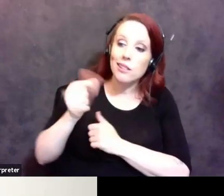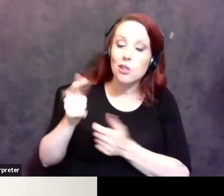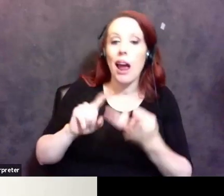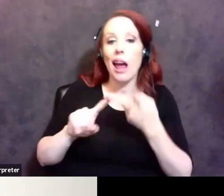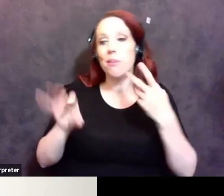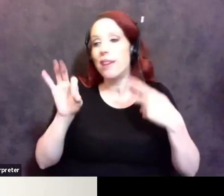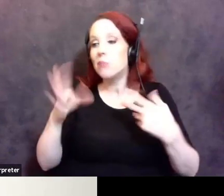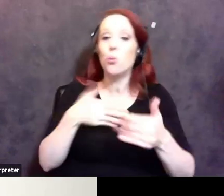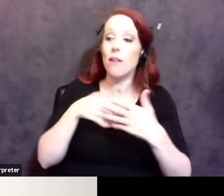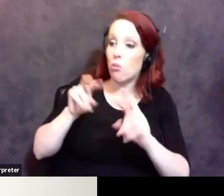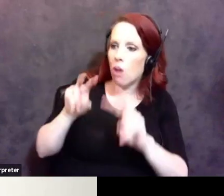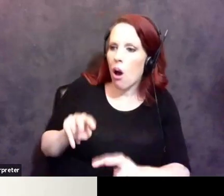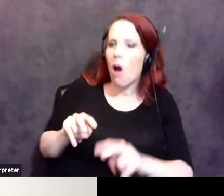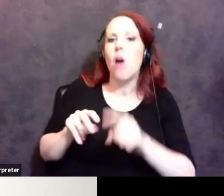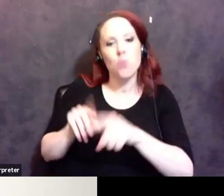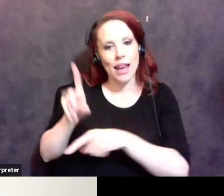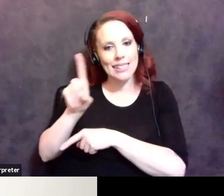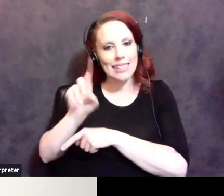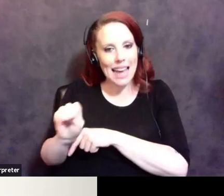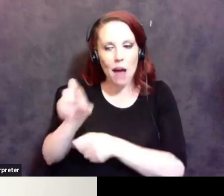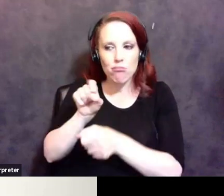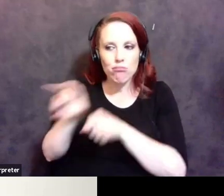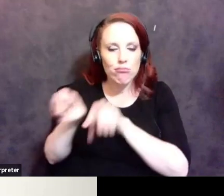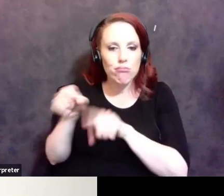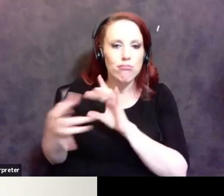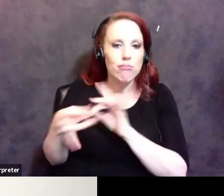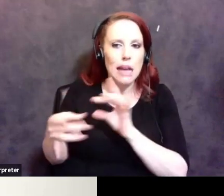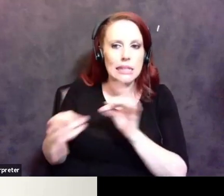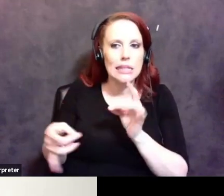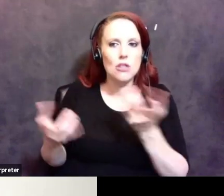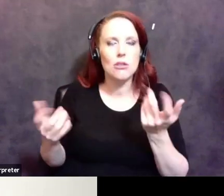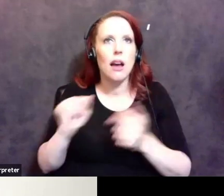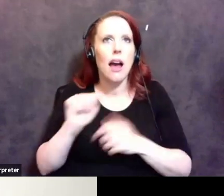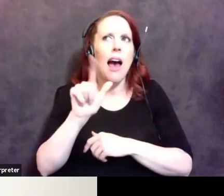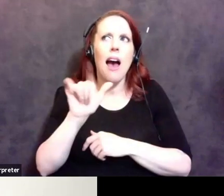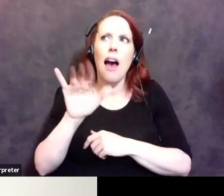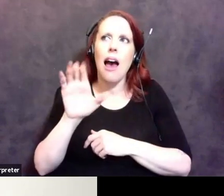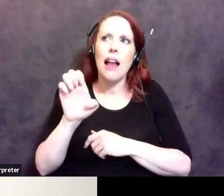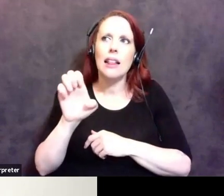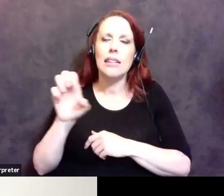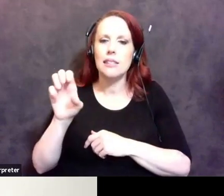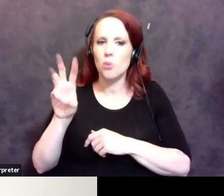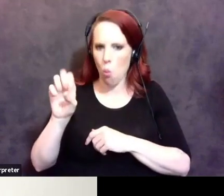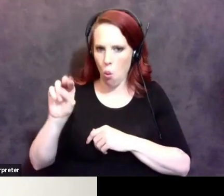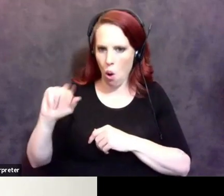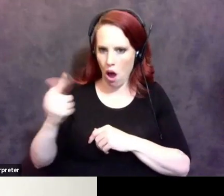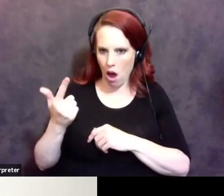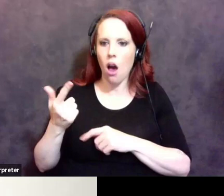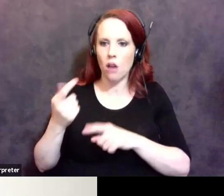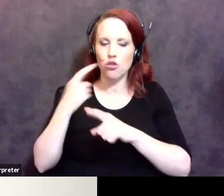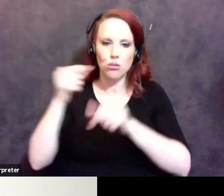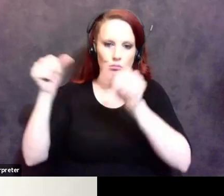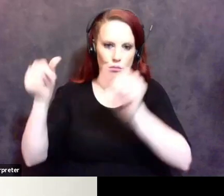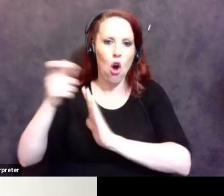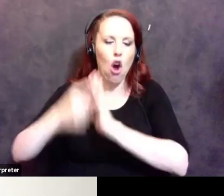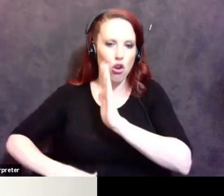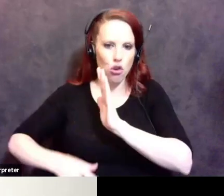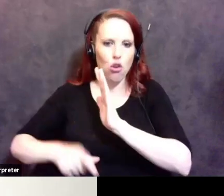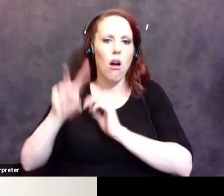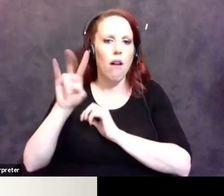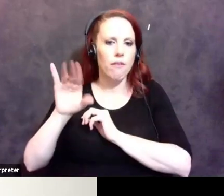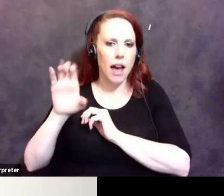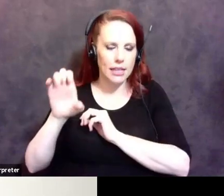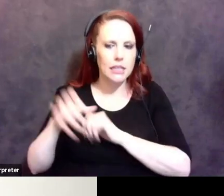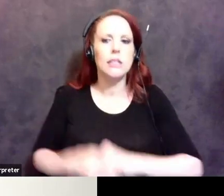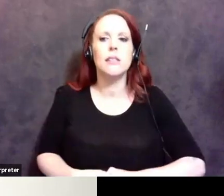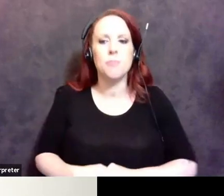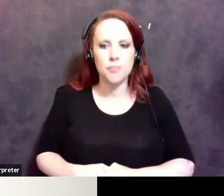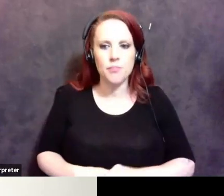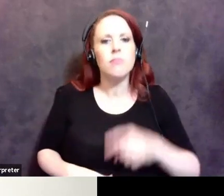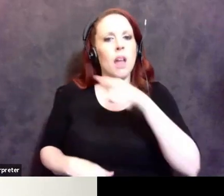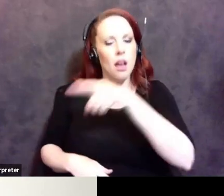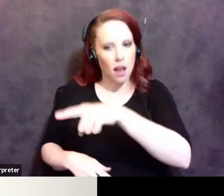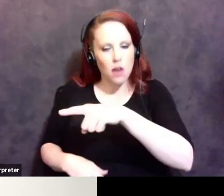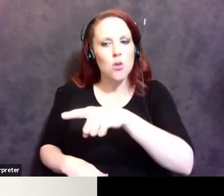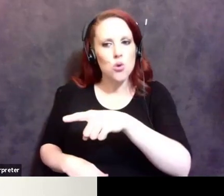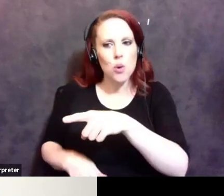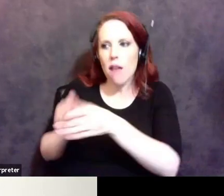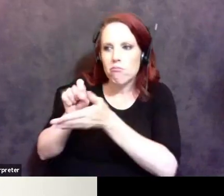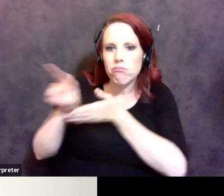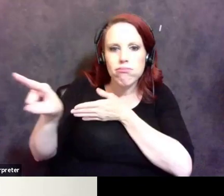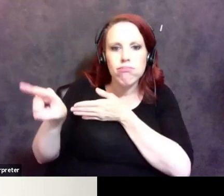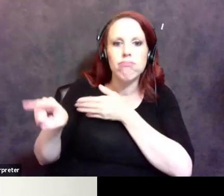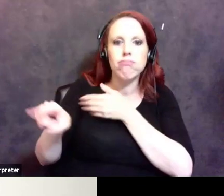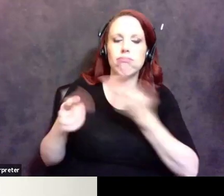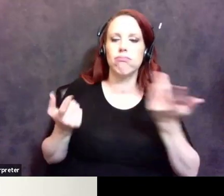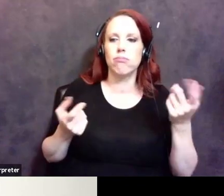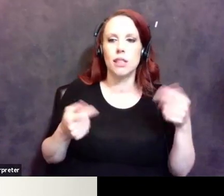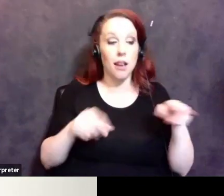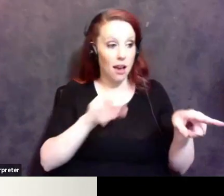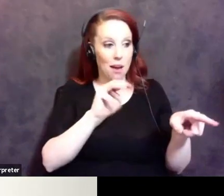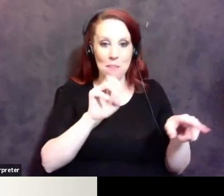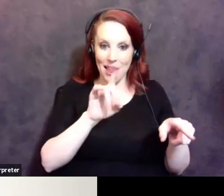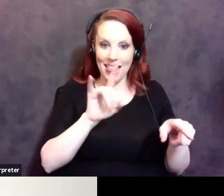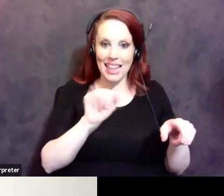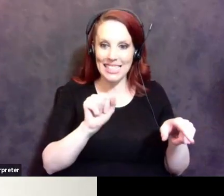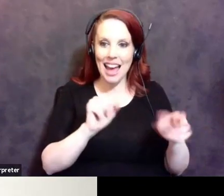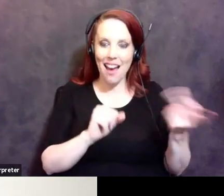incredible article on Vox or Vice. Sorry Alice. DM an advocate you admire by letting them know. Like Melinda, you and I have talked on this call... Fundamentally,